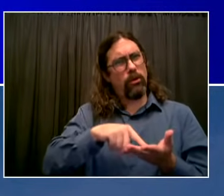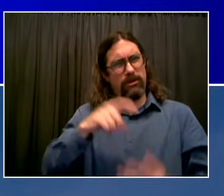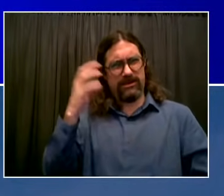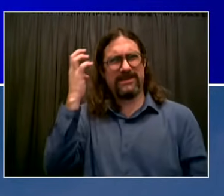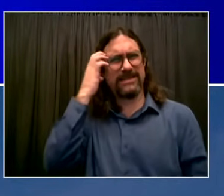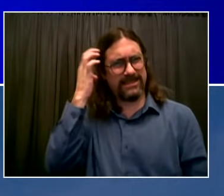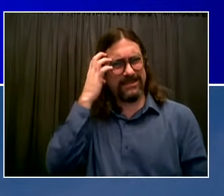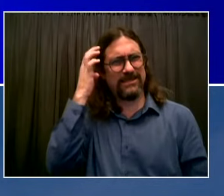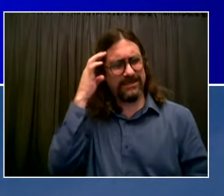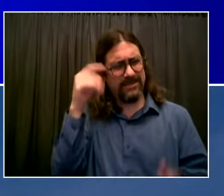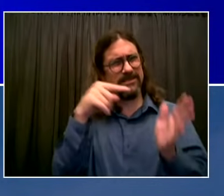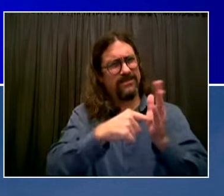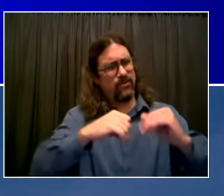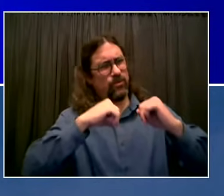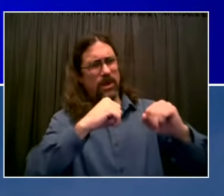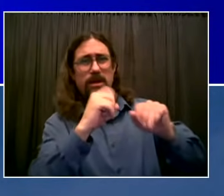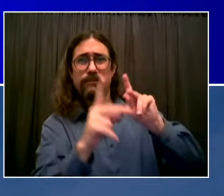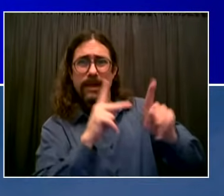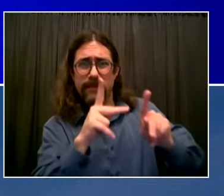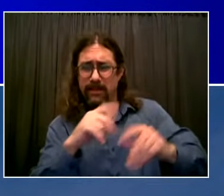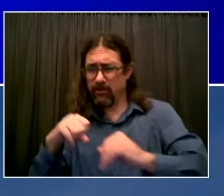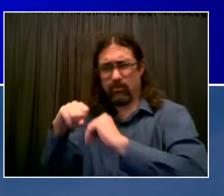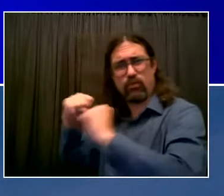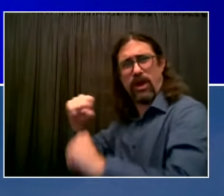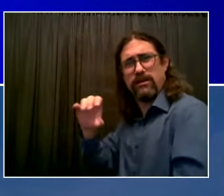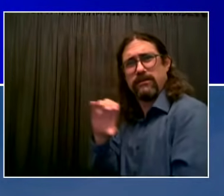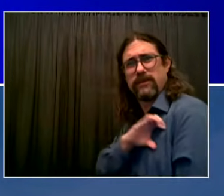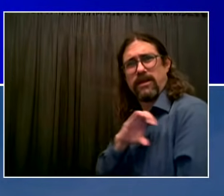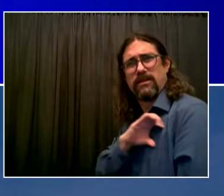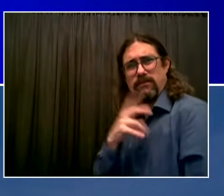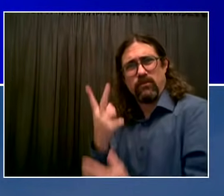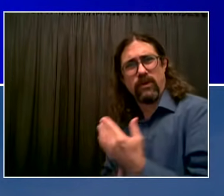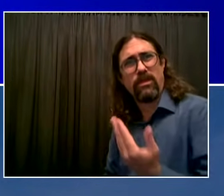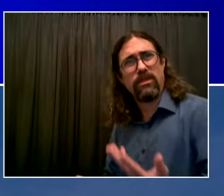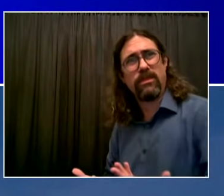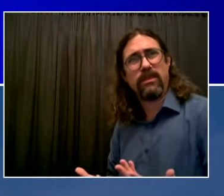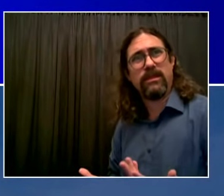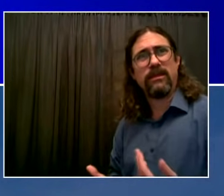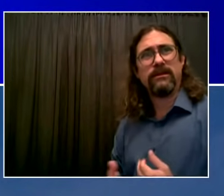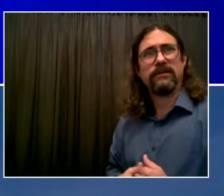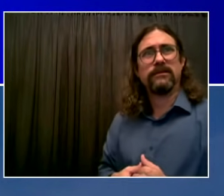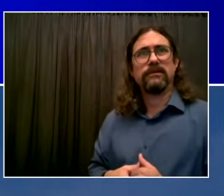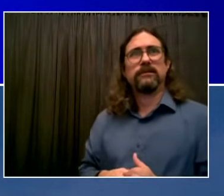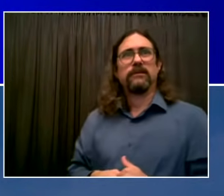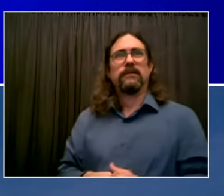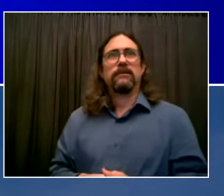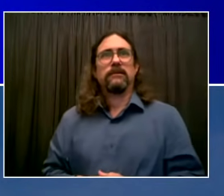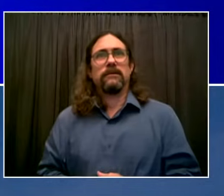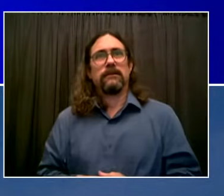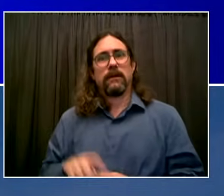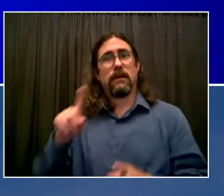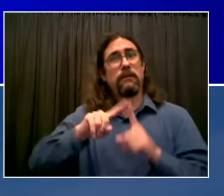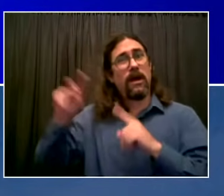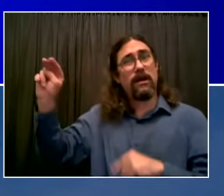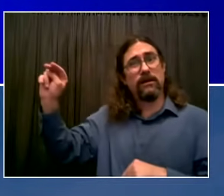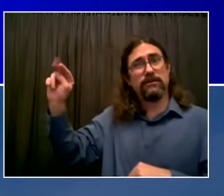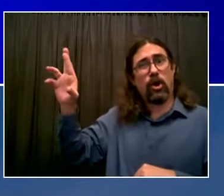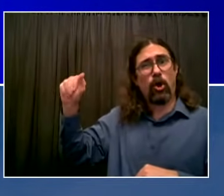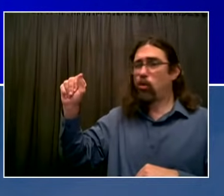THEY WORK TO ENSURE GUNS ARE EVERYWHERE AND THEY■ç COLDU BE PROLIFERATED ALL OVER OUR SOCIETY, EVEN